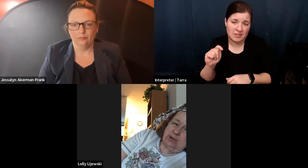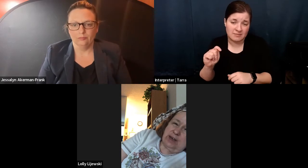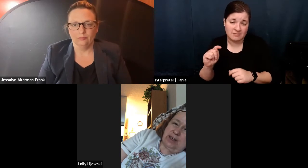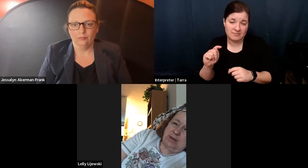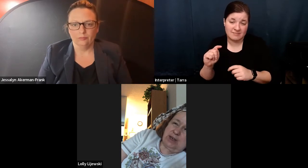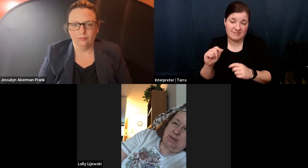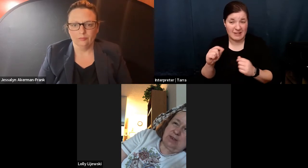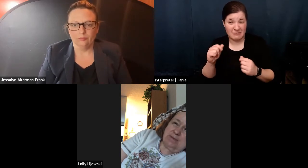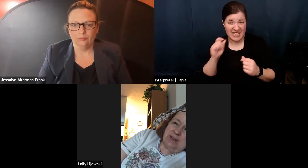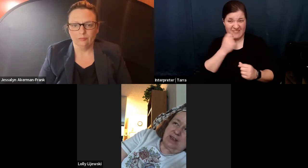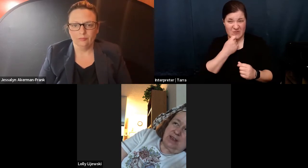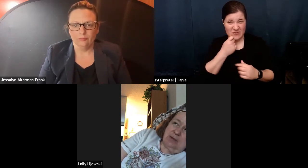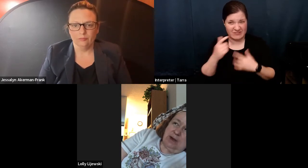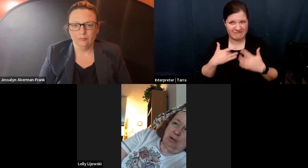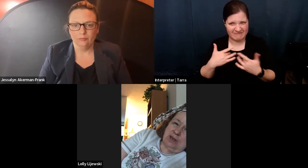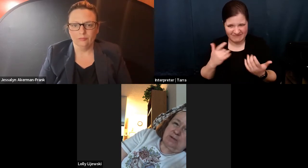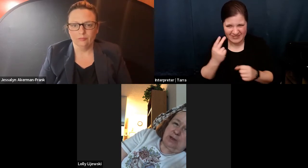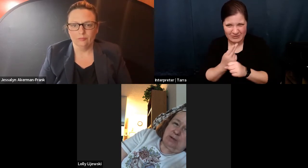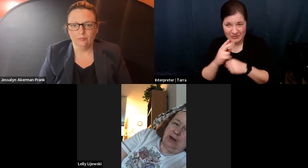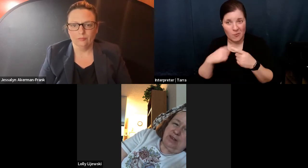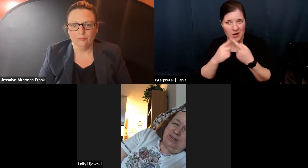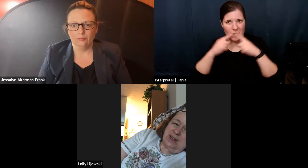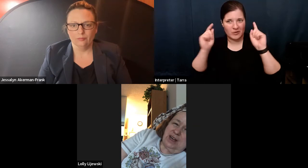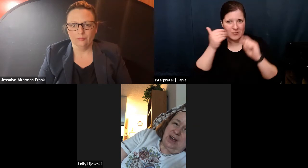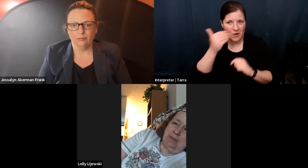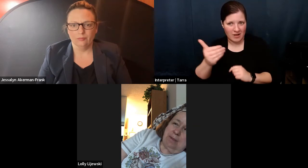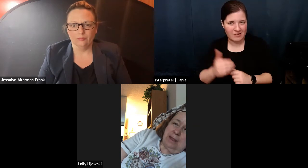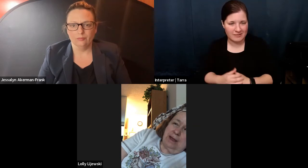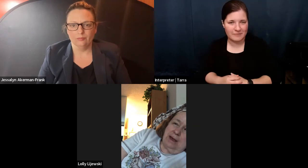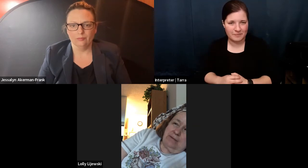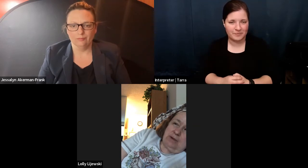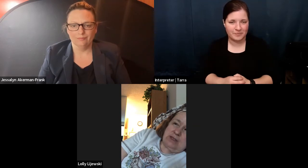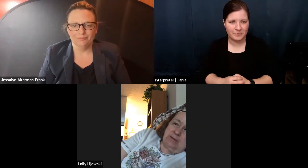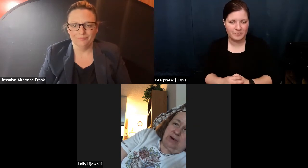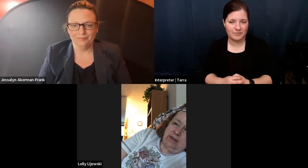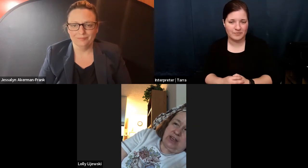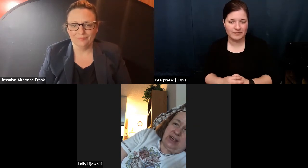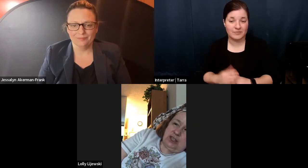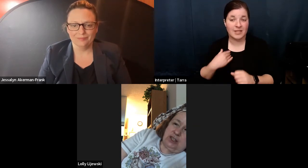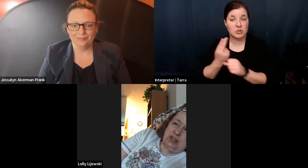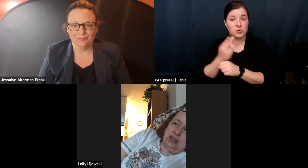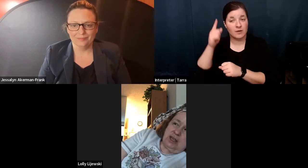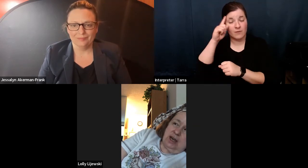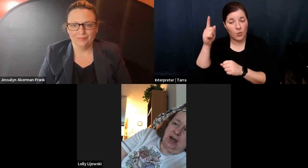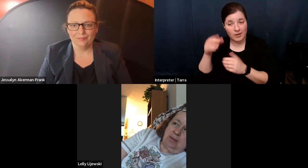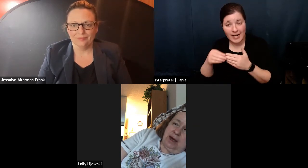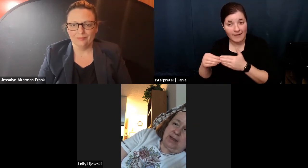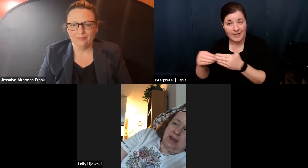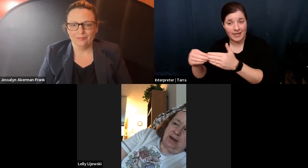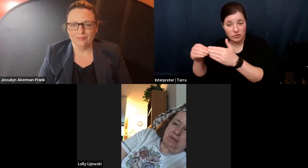I've gone shopping and used them for shopping, although I find that to be a more taxing, but it can be done and it's actually kind of exhilarating sometimes.